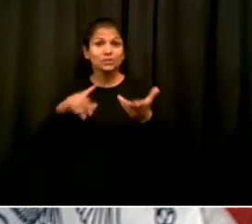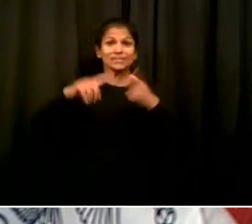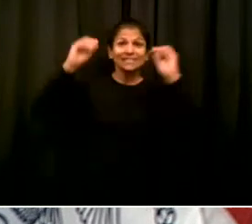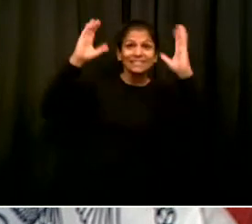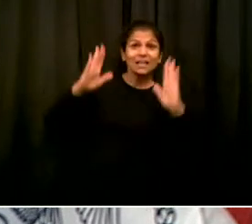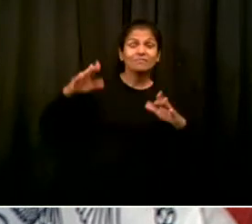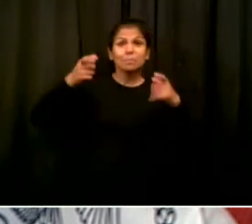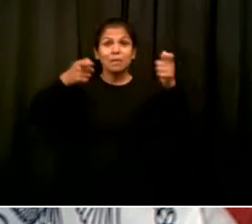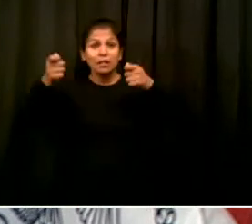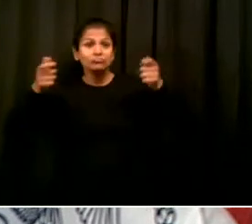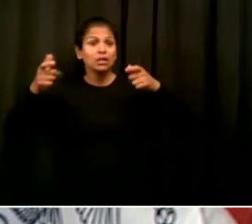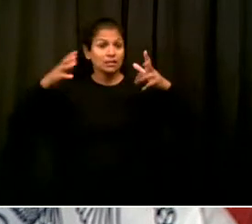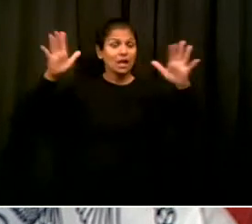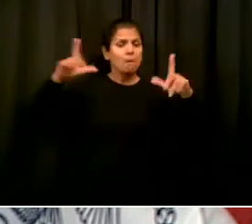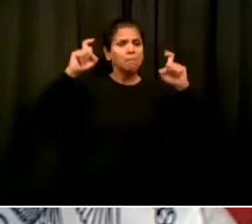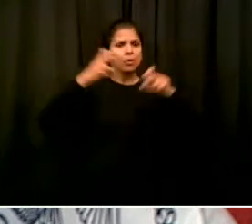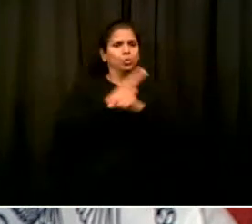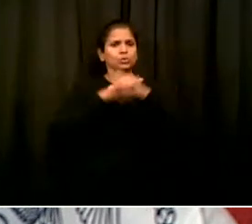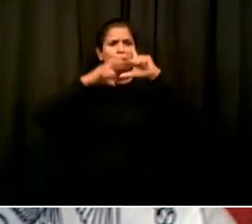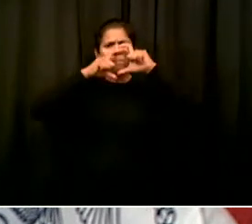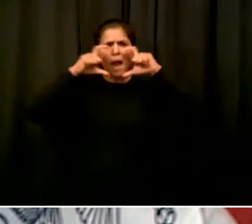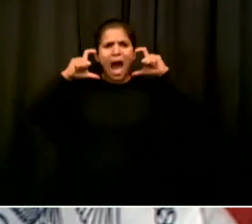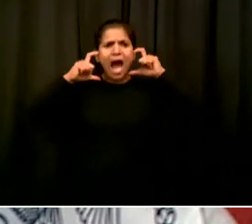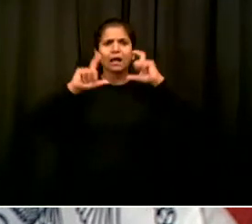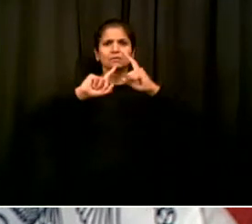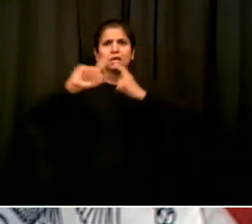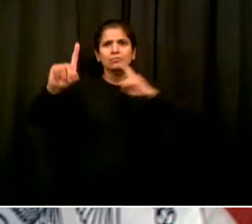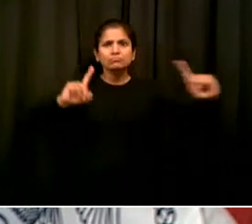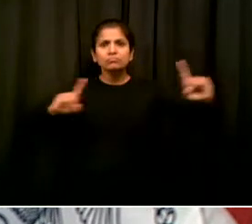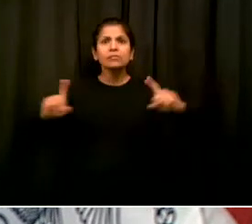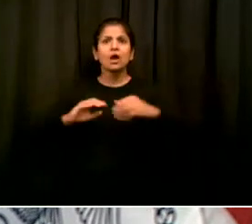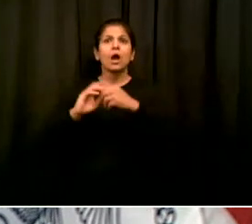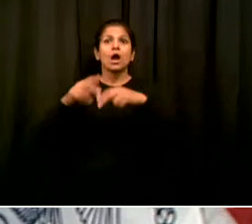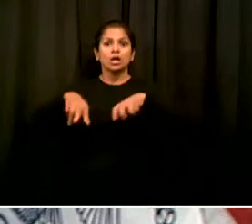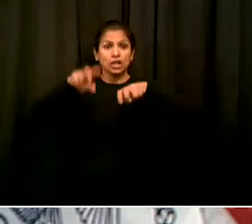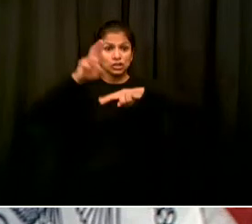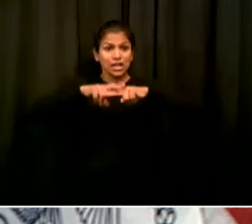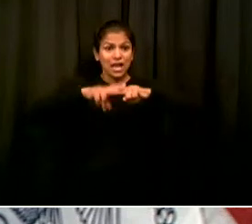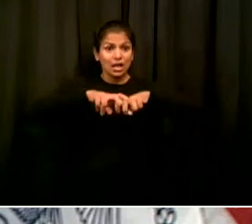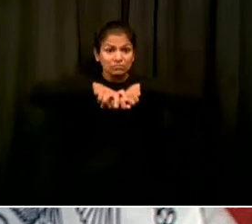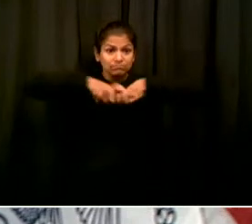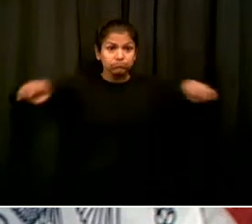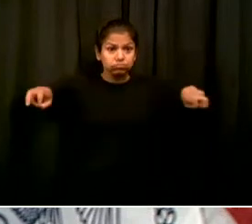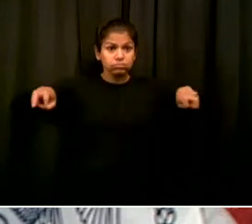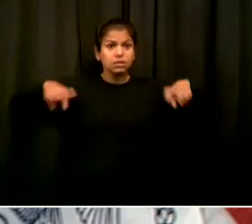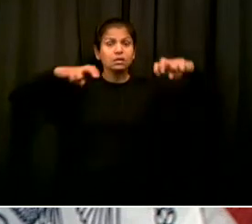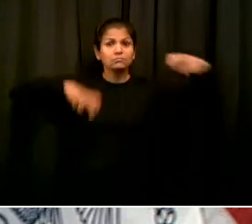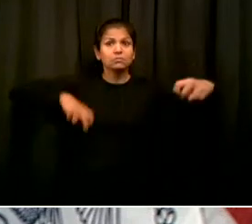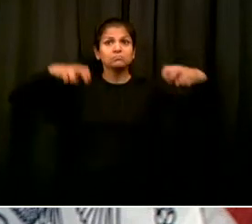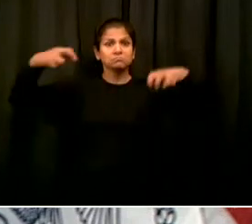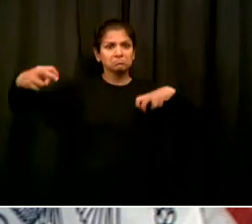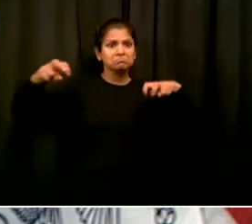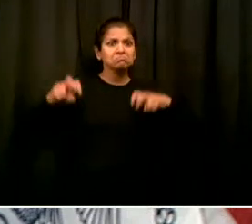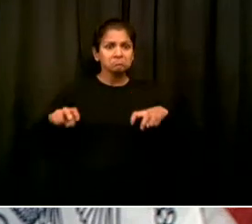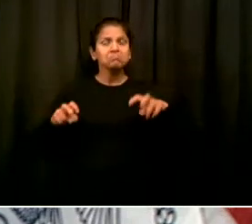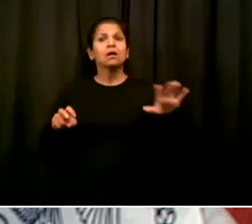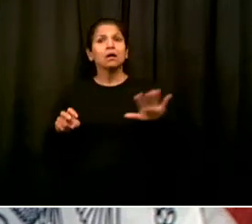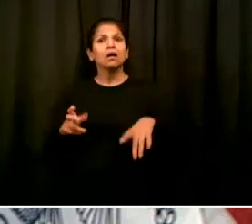BEEN SUCCESSFUL IS BY DAAPPINTG G THIS GOLD STANNDARD D OFHET MASK WEARING,